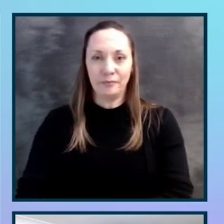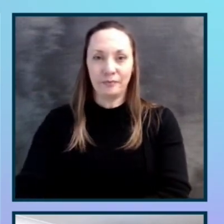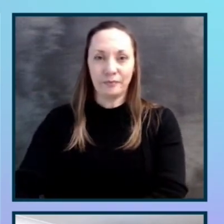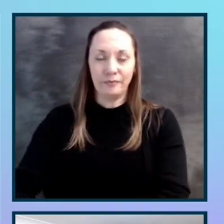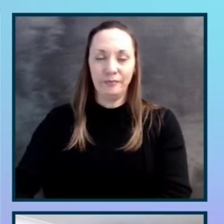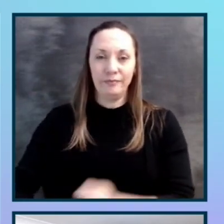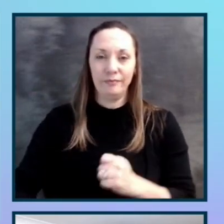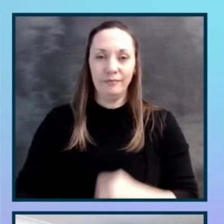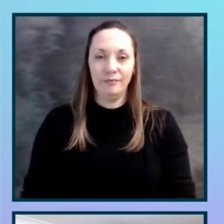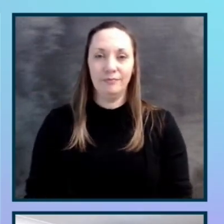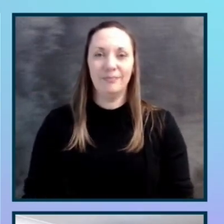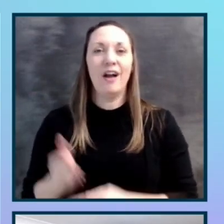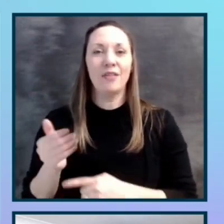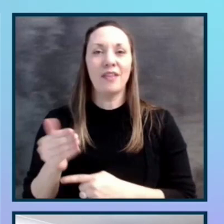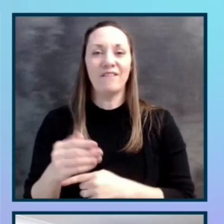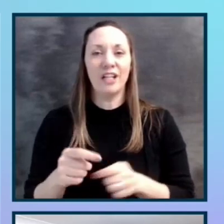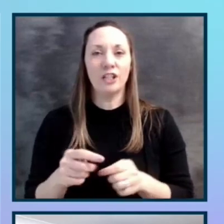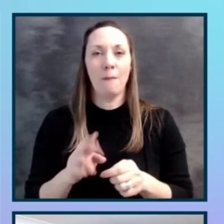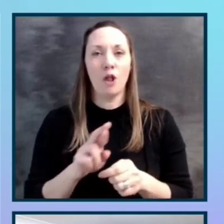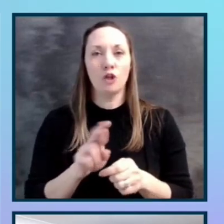So the fish is pulling to the right I'm pulling to the left